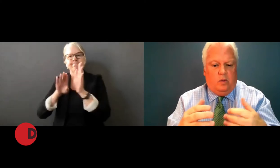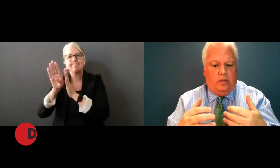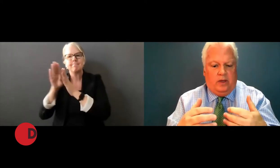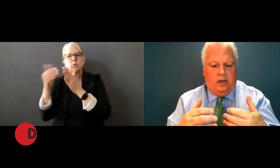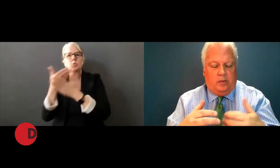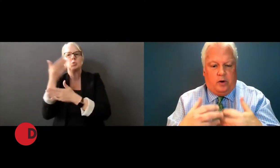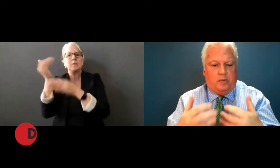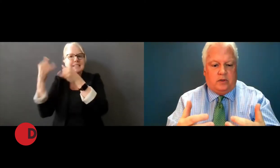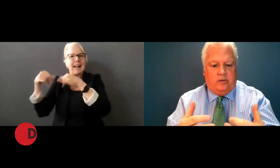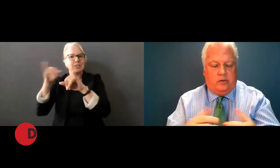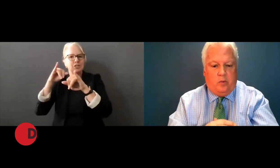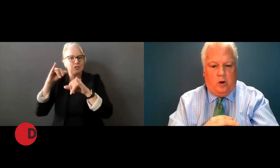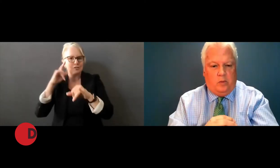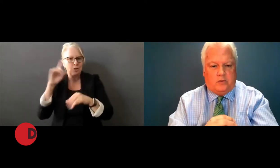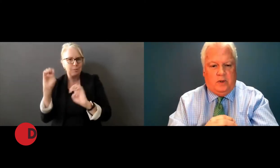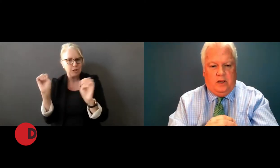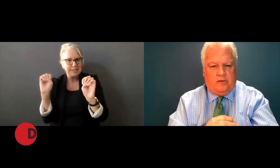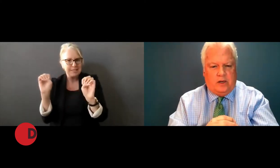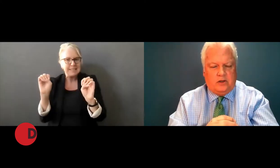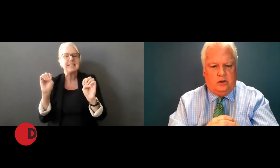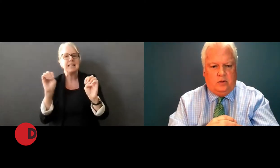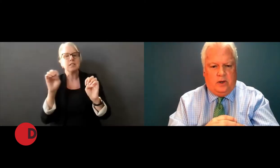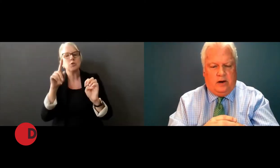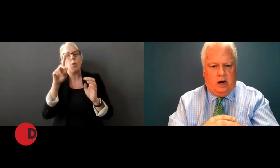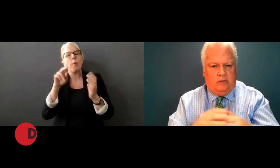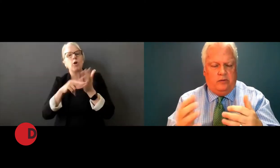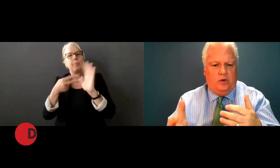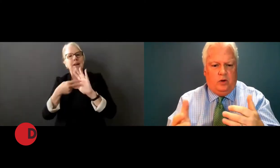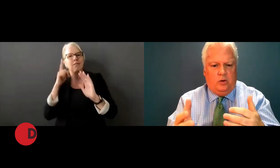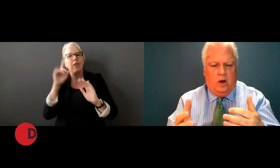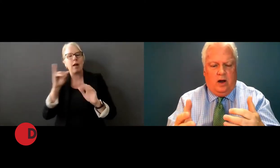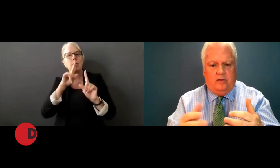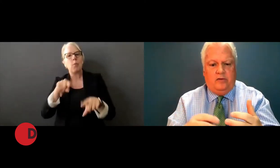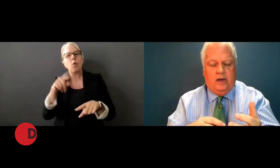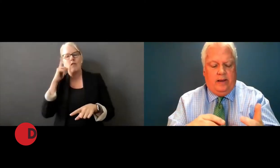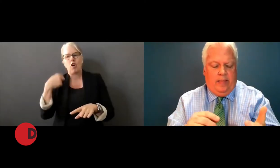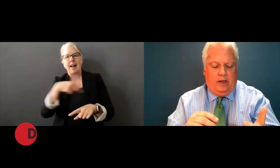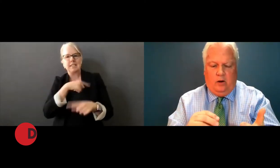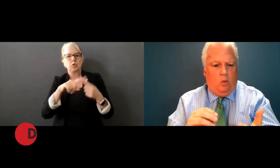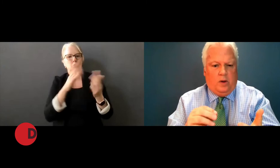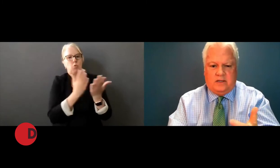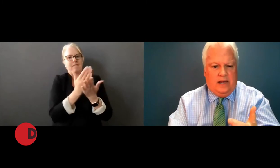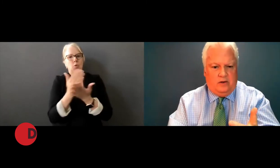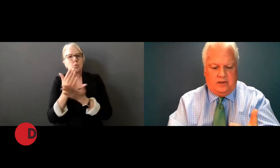emergencies, so the purpose of the report is for us to review what